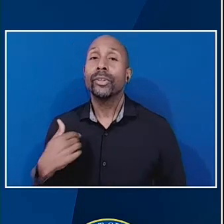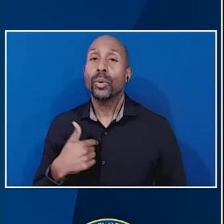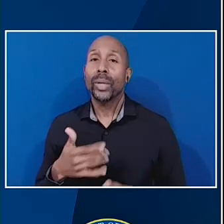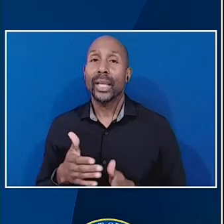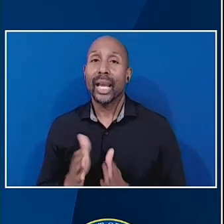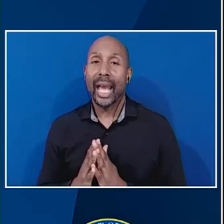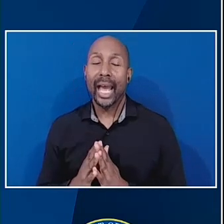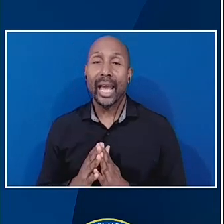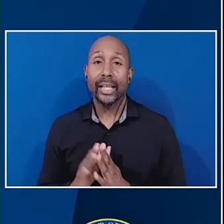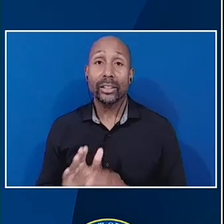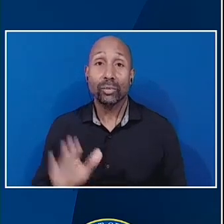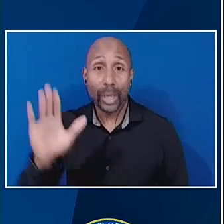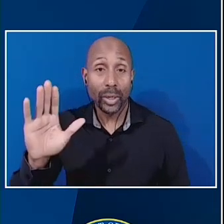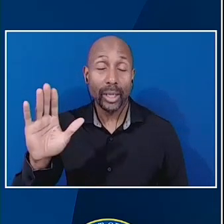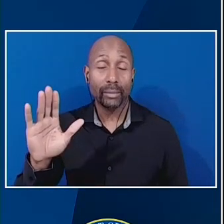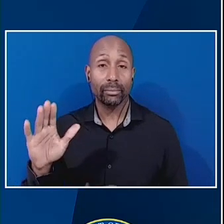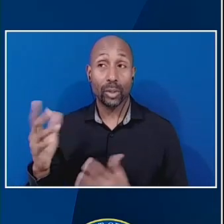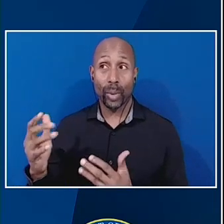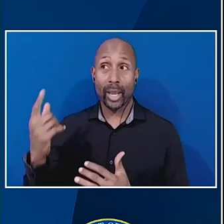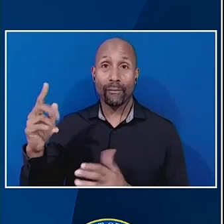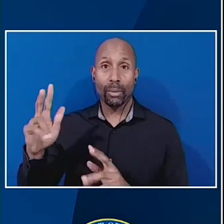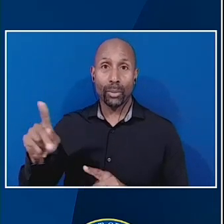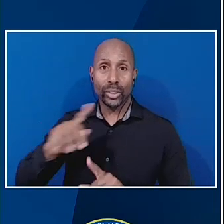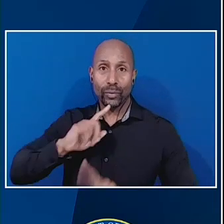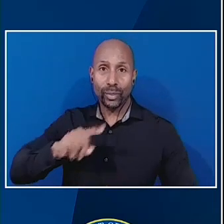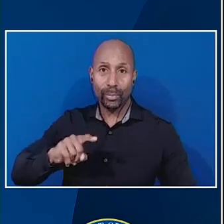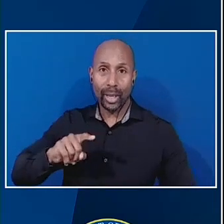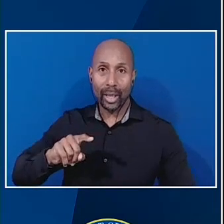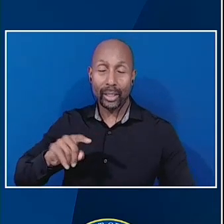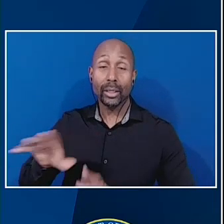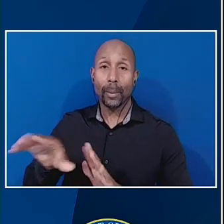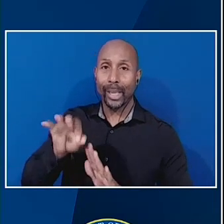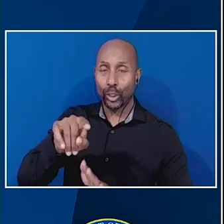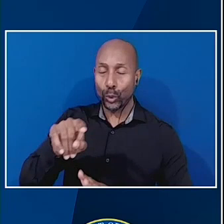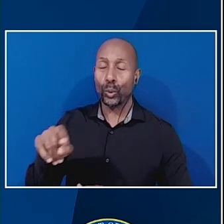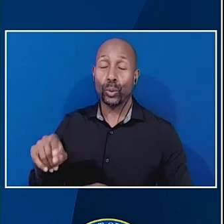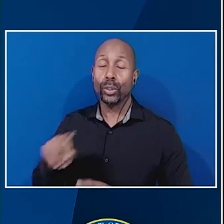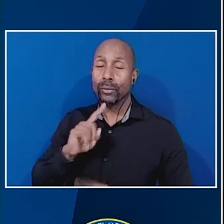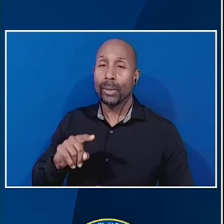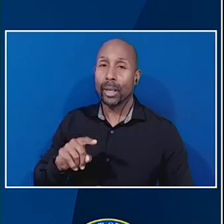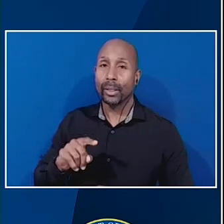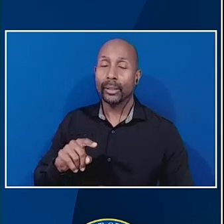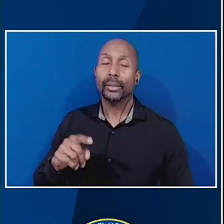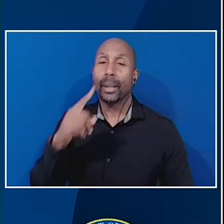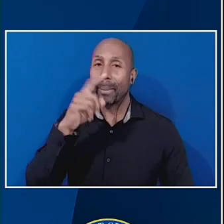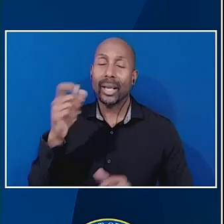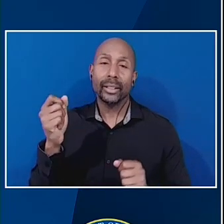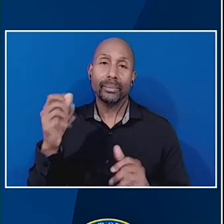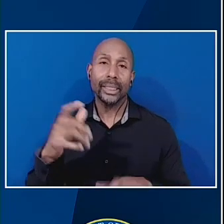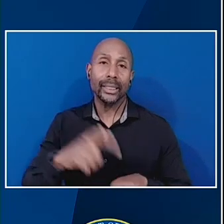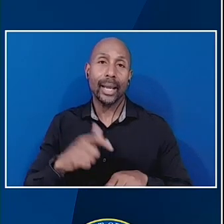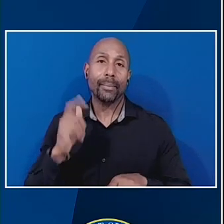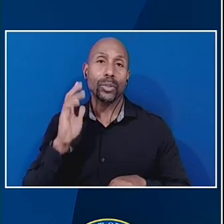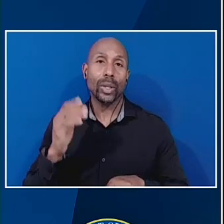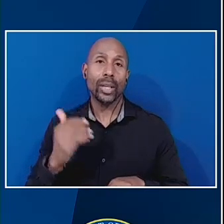given time, we do have a number of people in queue, and we want to make sure that everyone gets a chance to speak.